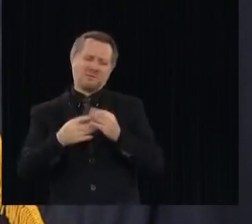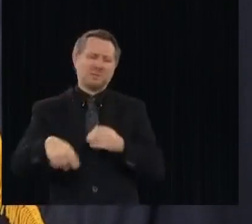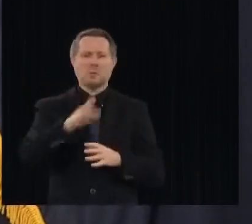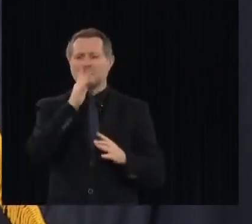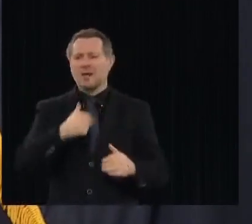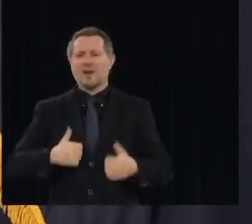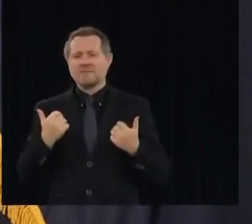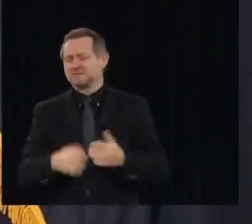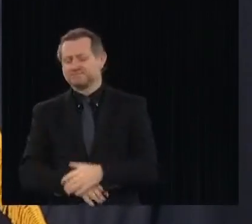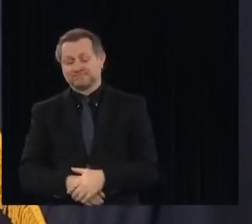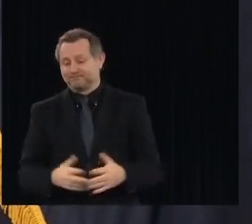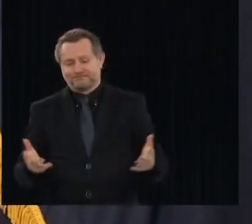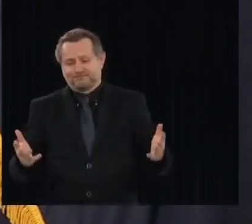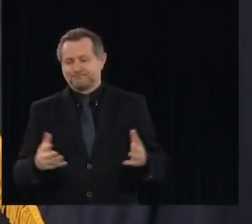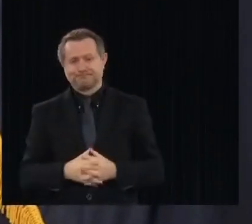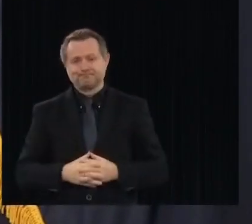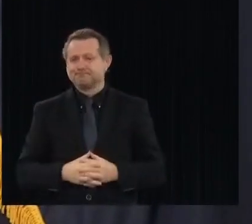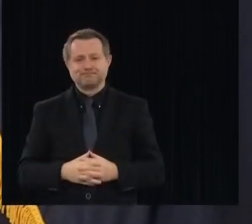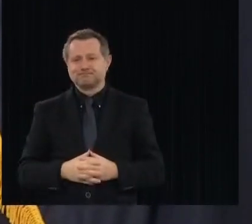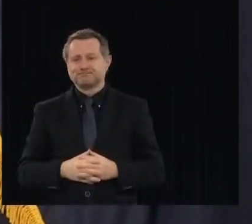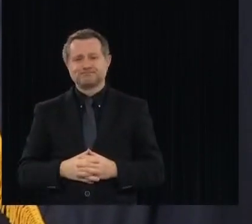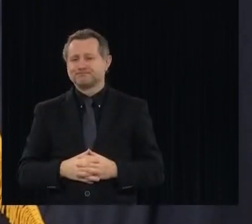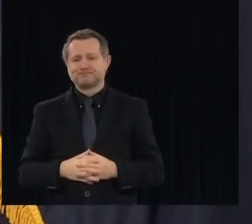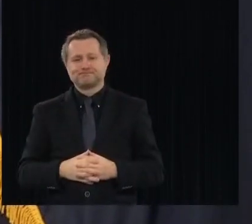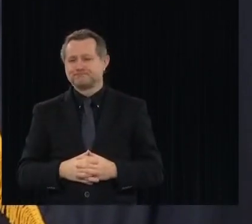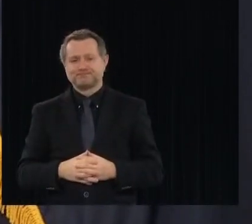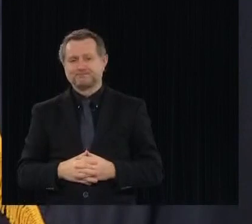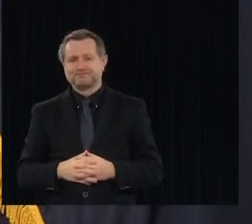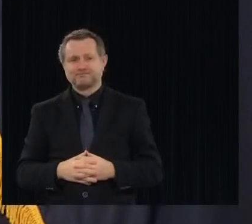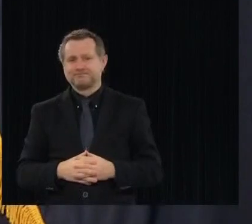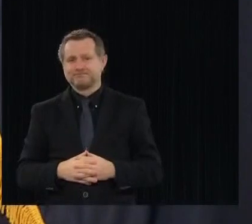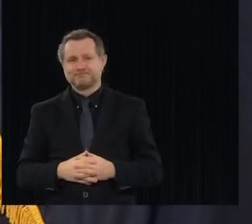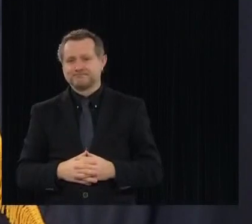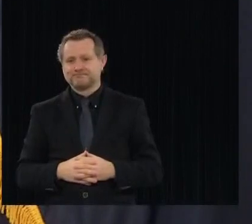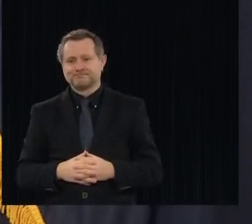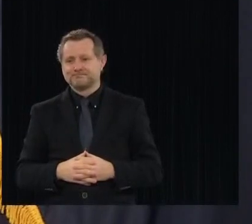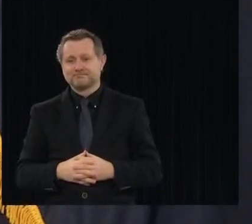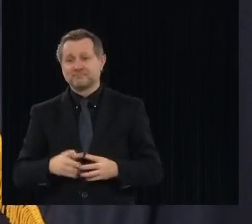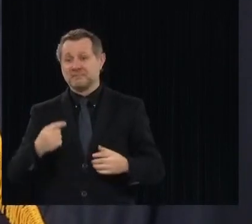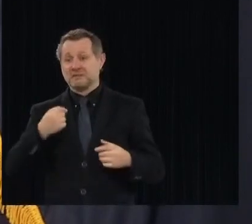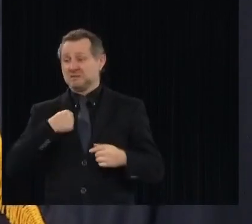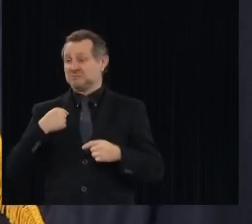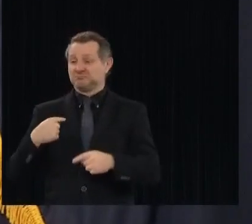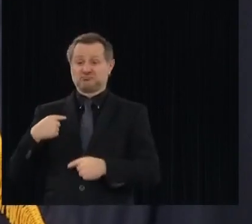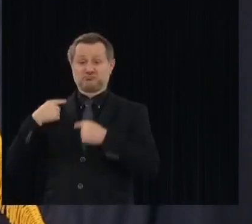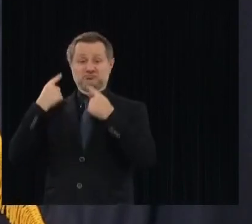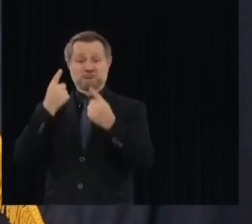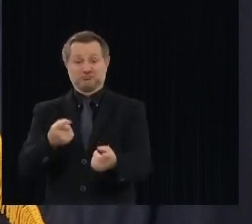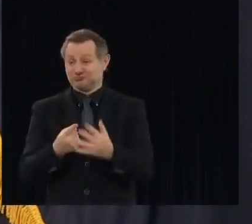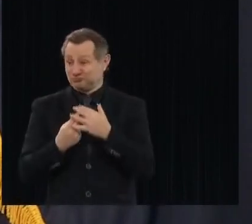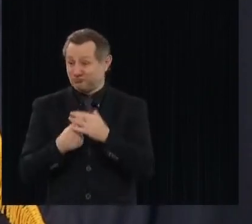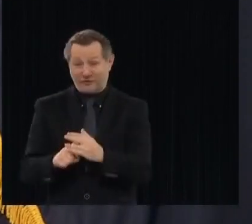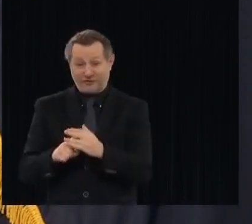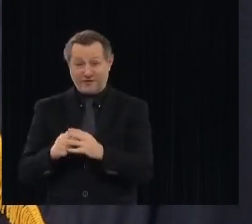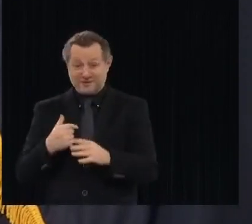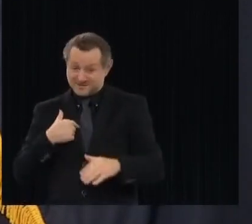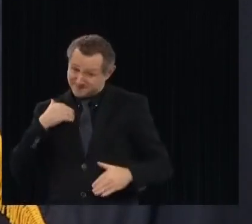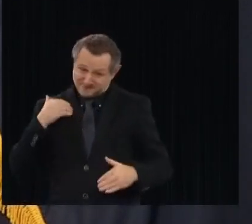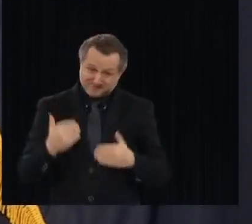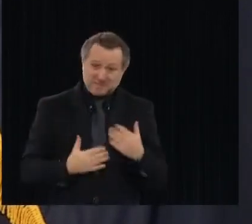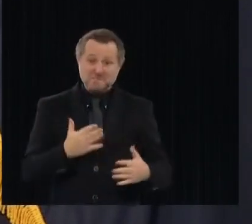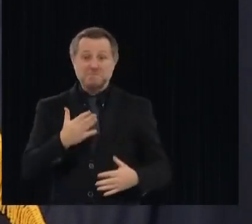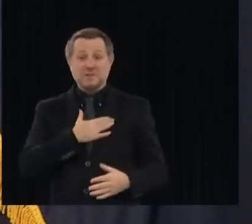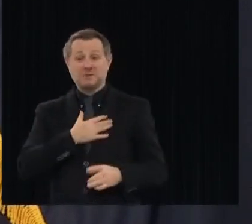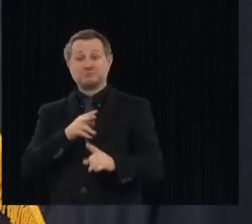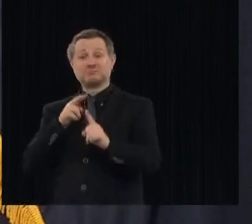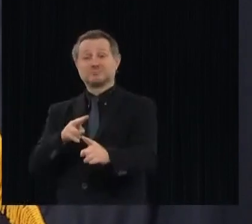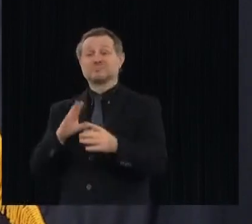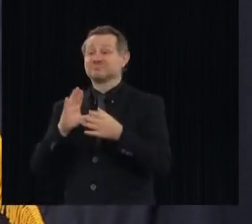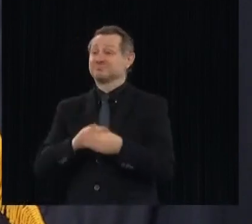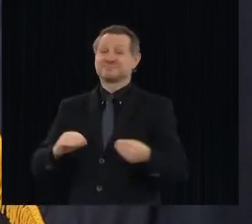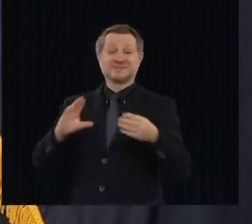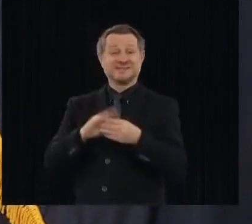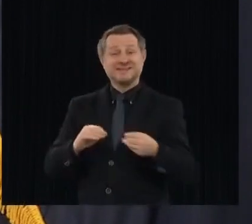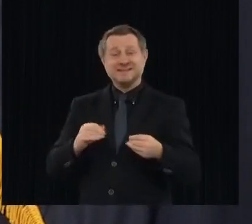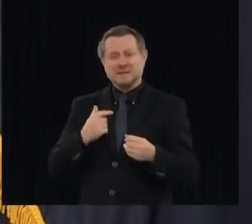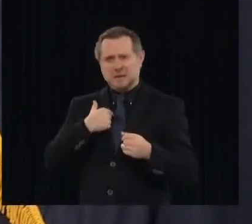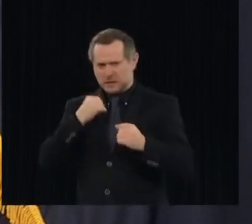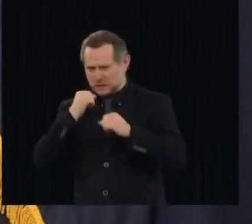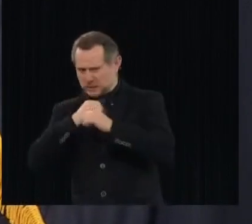WOULD BE ALIVE TODAY.